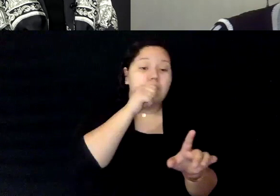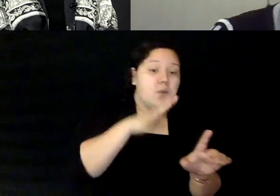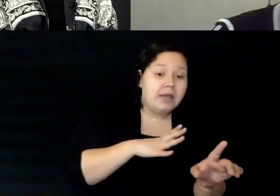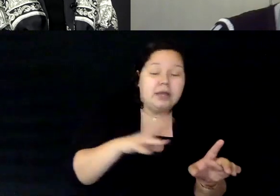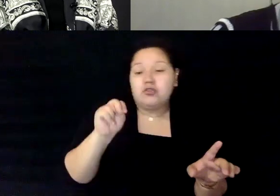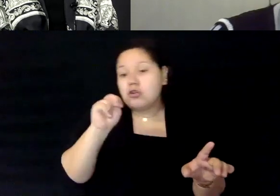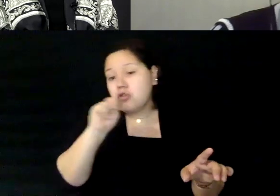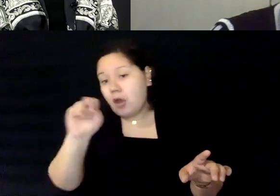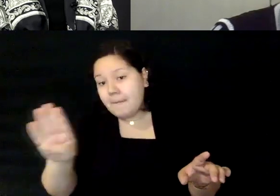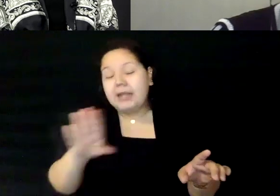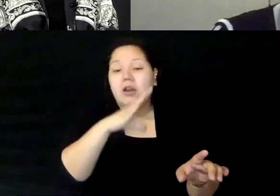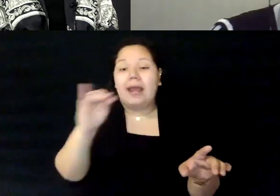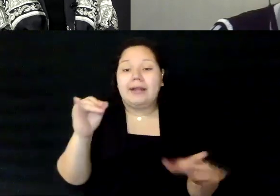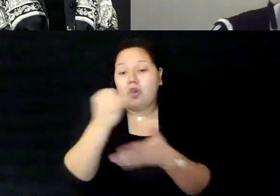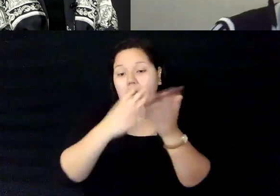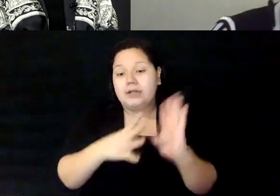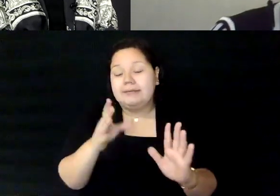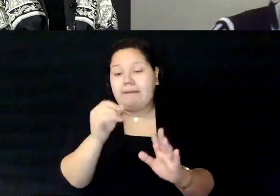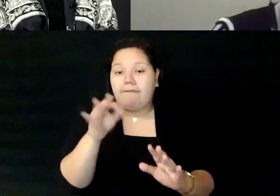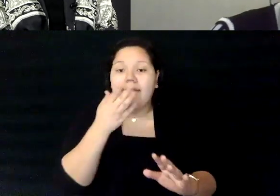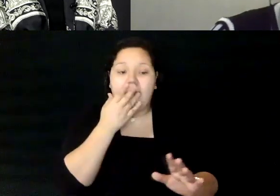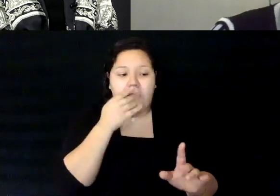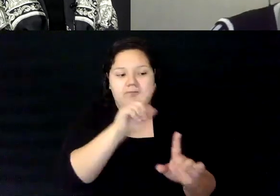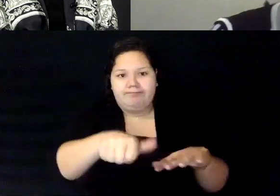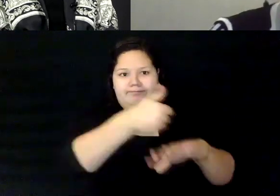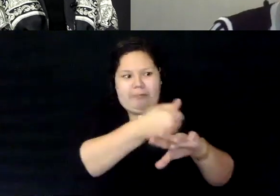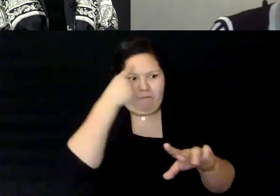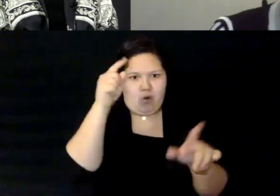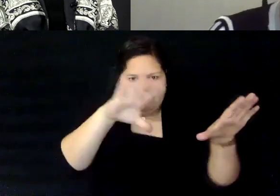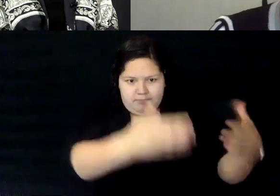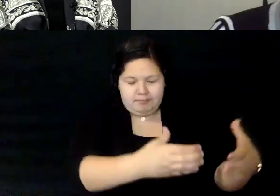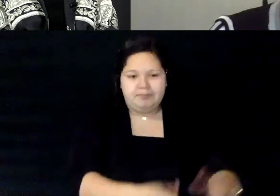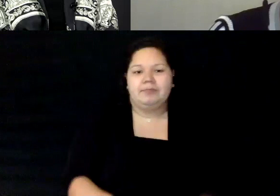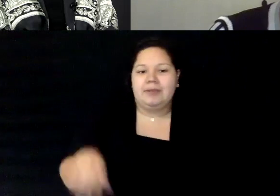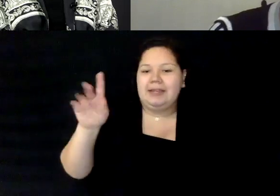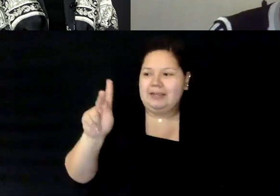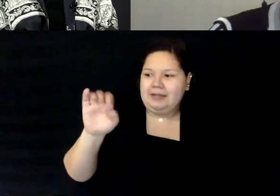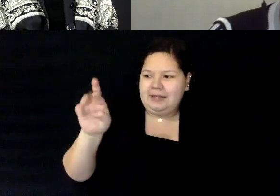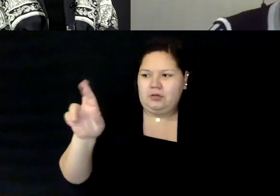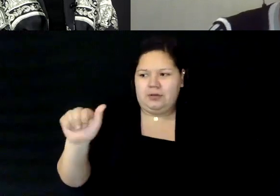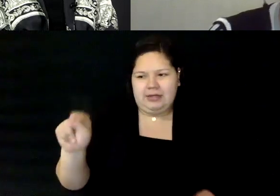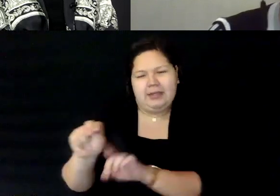and artists of colour. Kiran Bhumber is an Indo-Canadian interdisciplinary media artist,